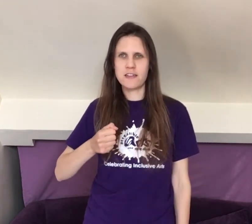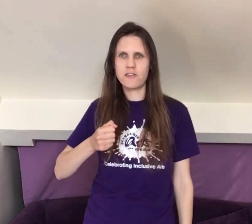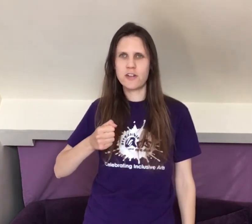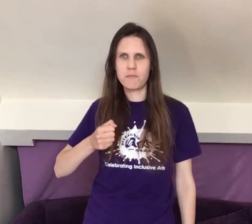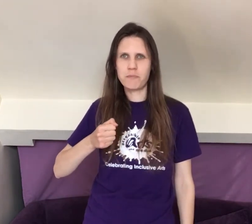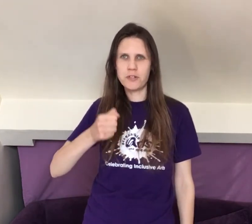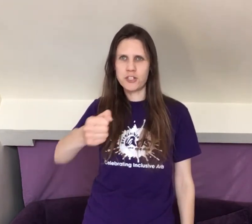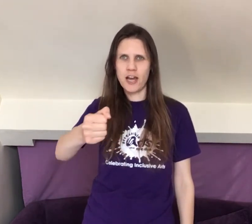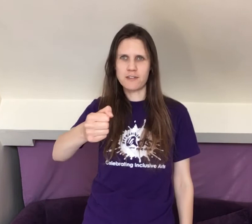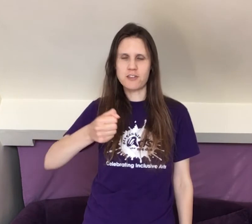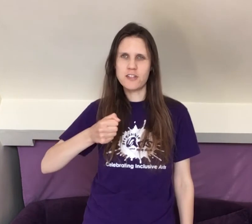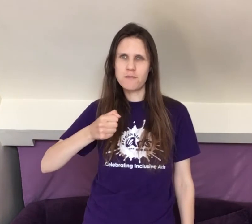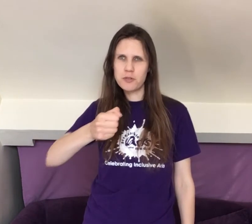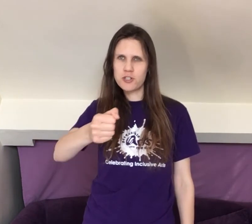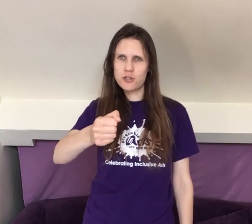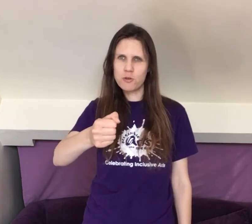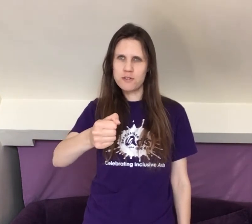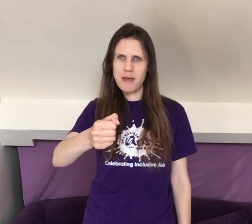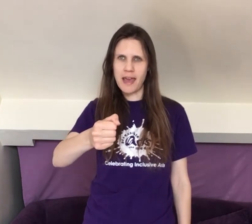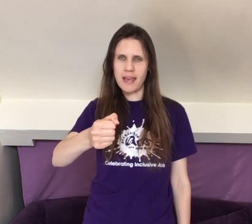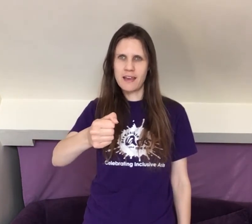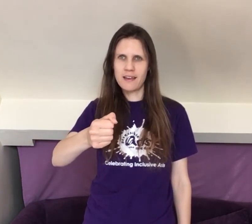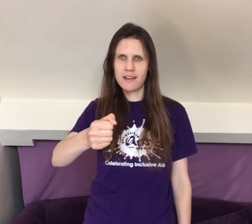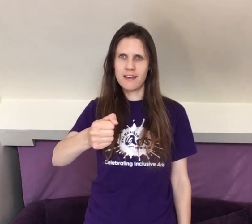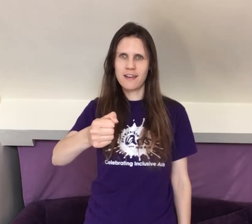it’s as if you’re gonna punch out, so it’s like, punch towards me